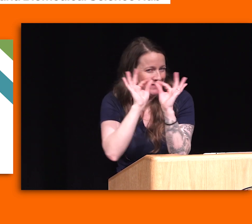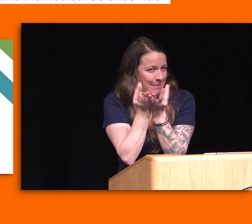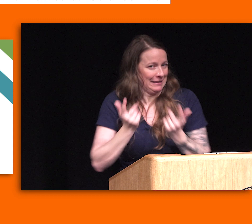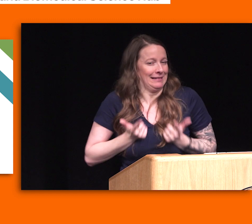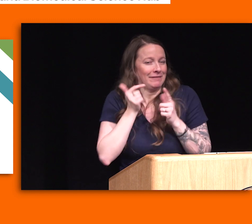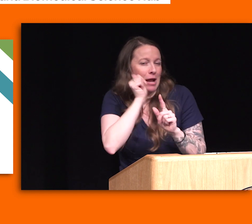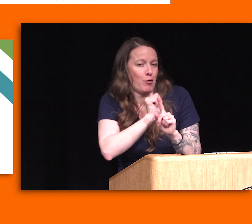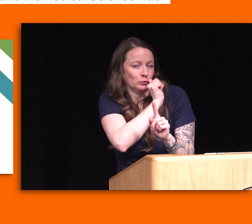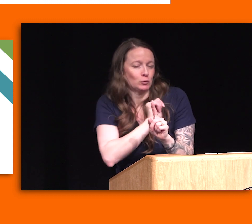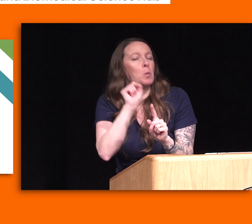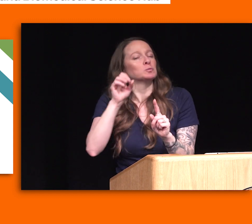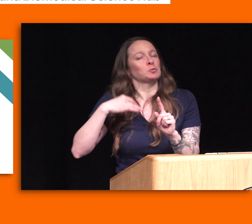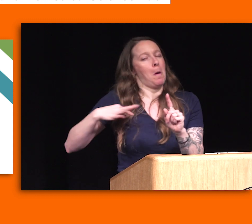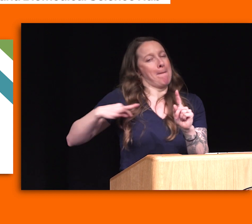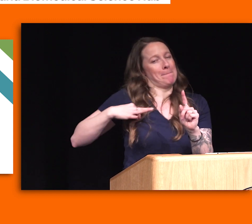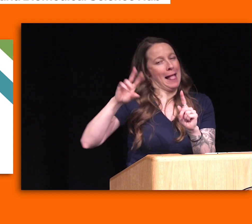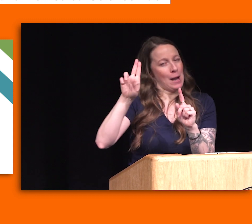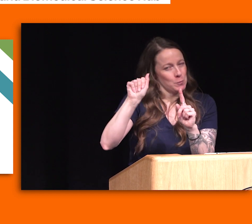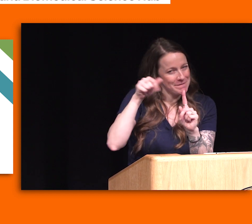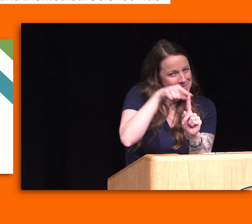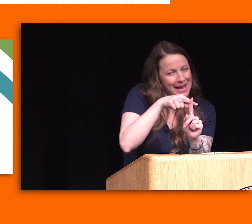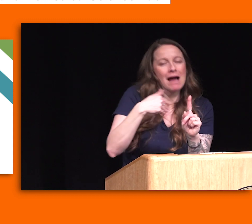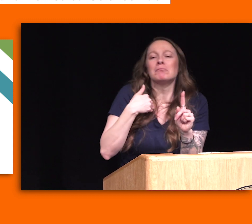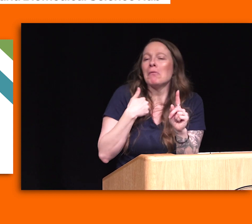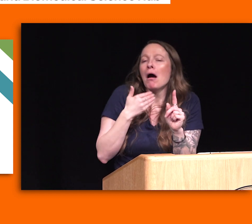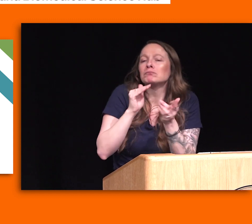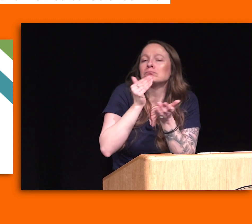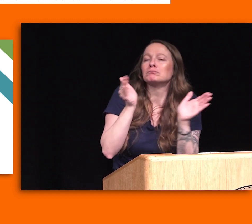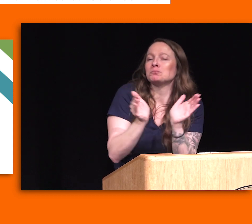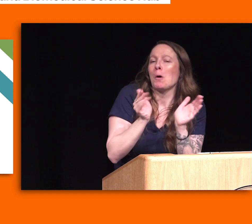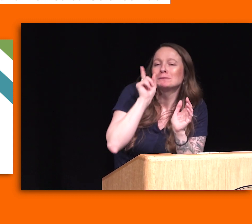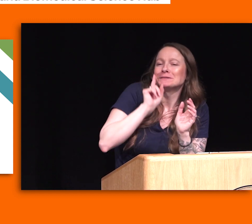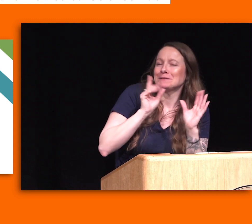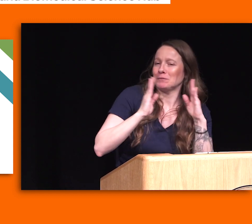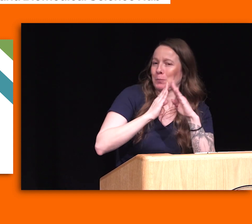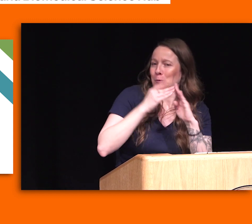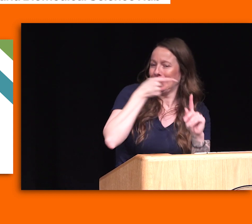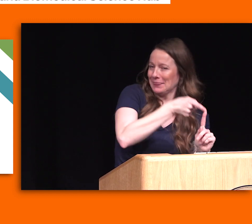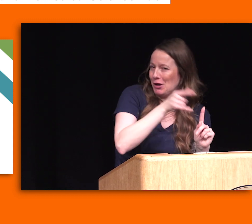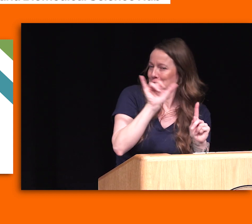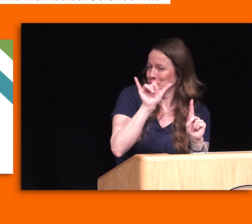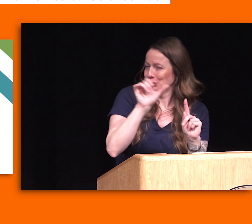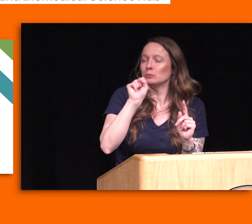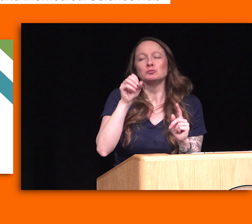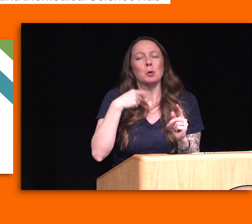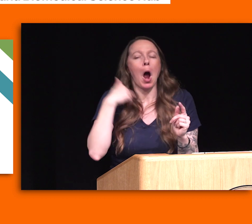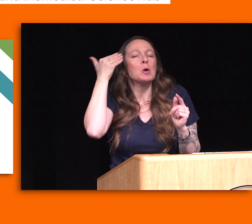So, my husband's family actually lives in Arizona, so, that's part of the reason why I applied there. I knew that they had a small Deaf community,